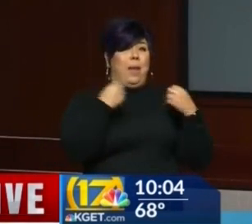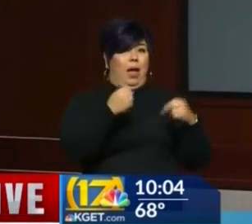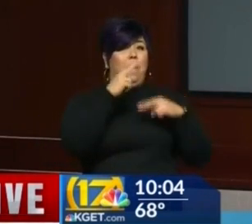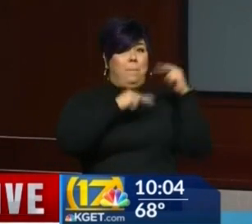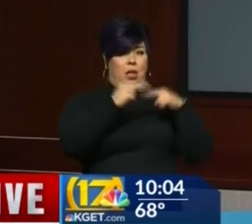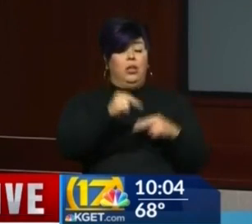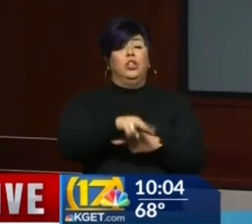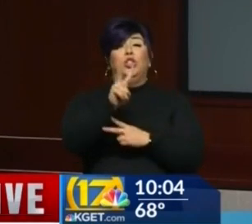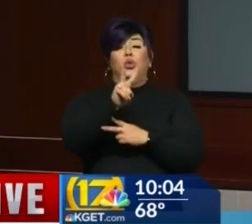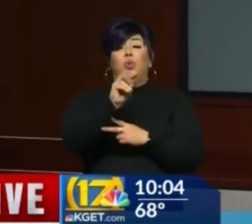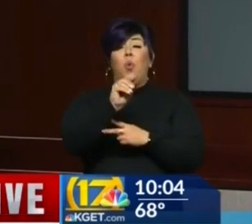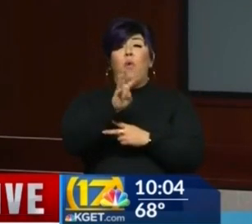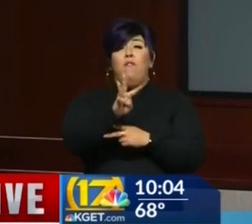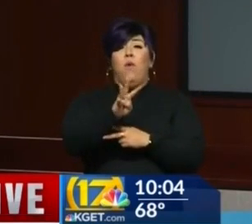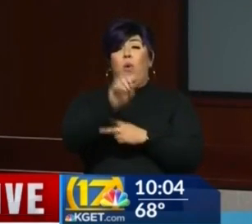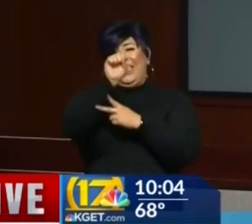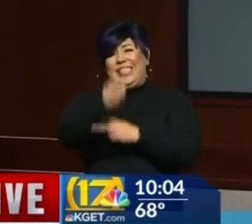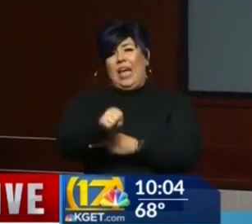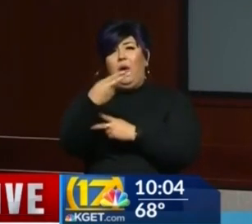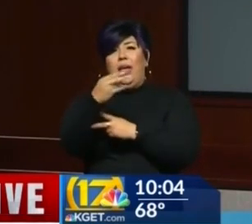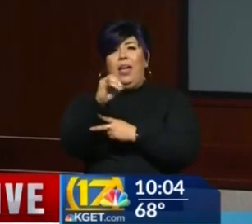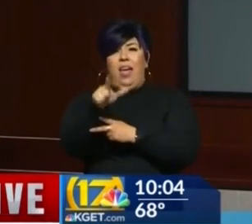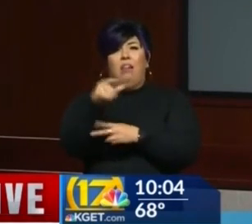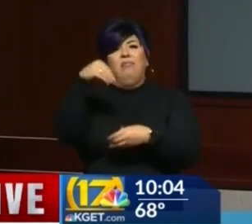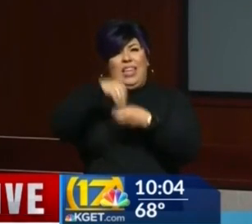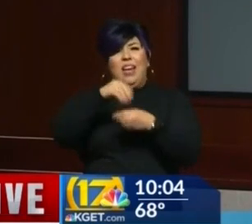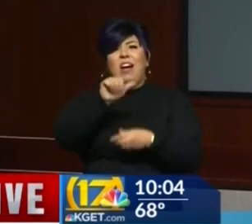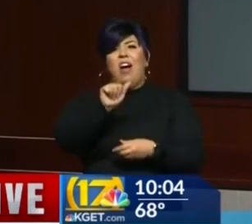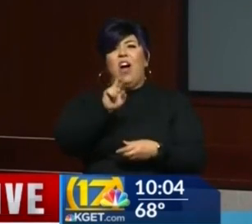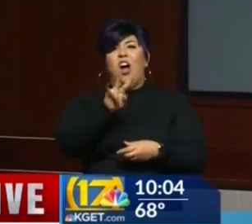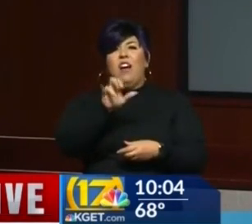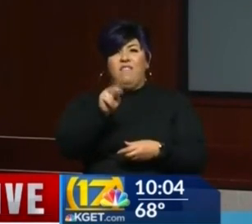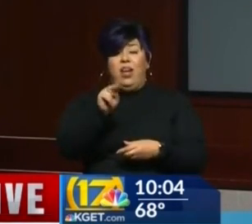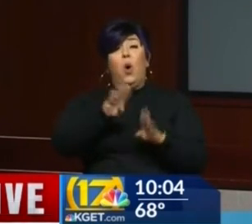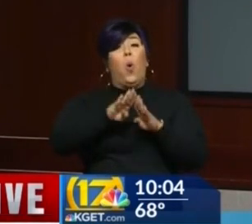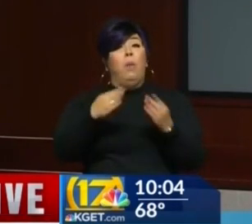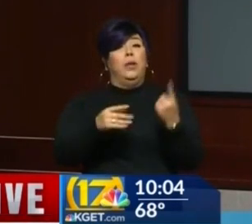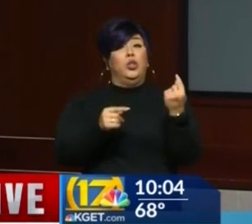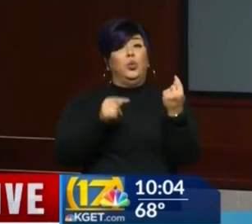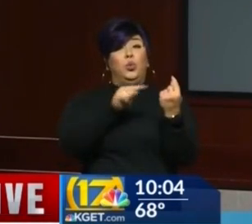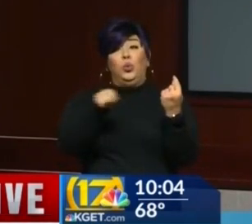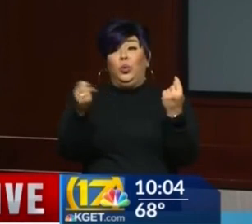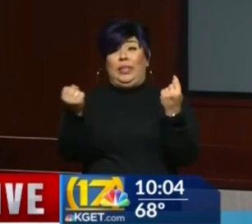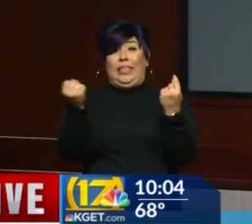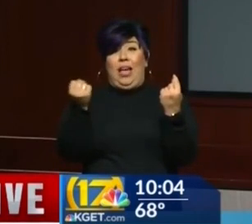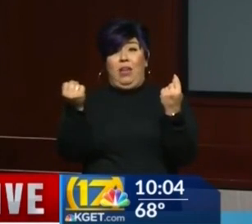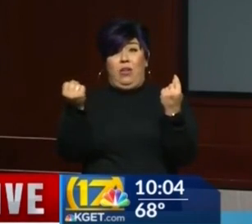COVERED THESE SO I WILL GO THROUGH THESE ONE MORE TIMES YOU ARE AWARE OF WHERE OUR TESTING SITES ARE AVAILABLE THE FIRST IS AT THE ARVIN PUBLIC